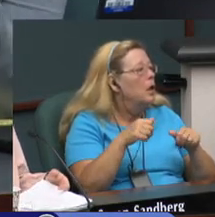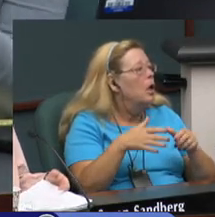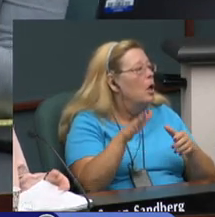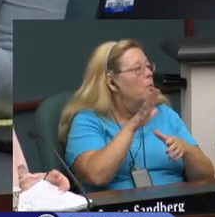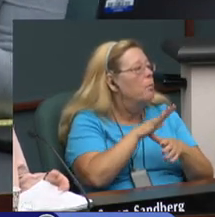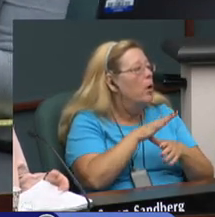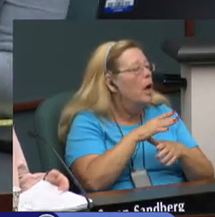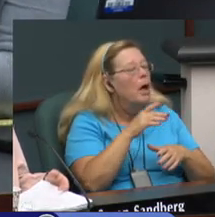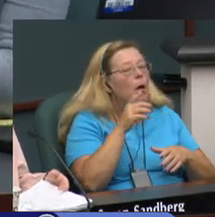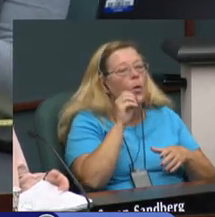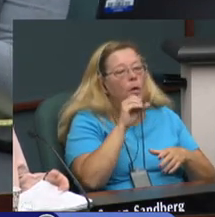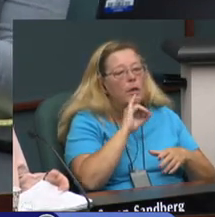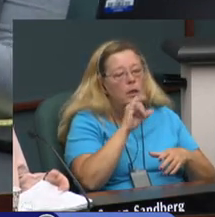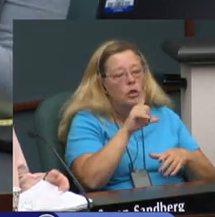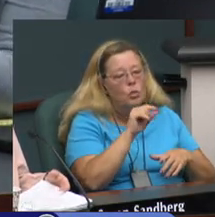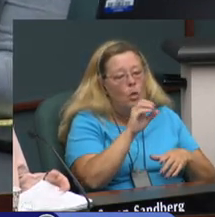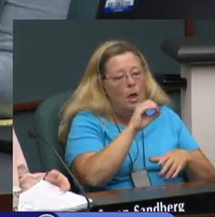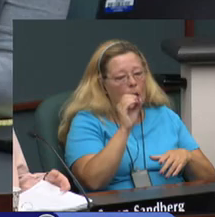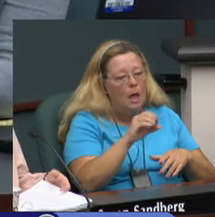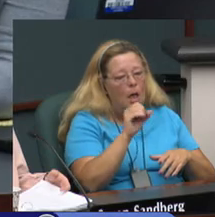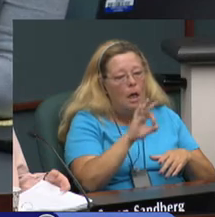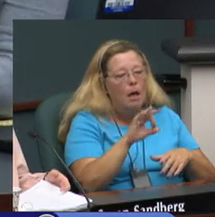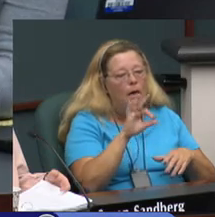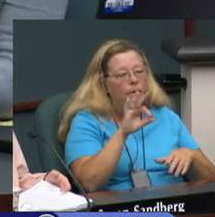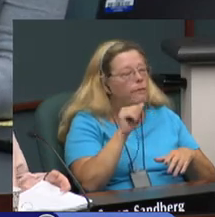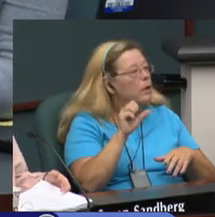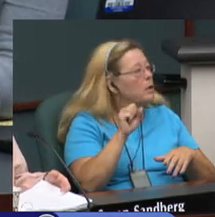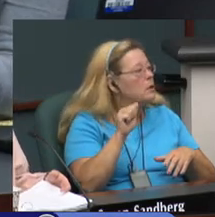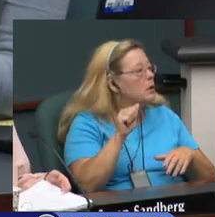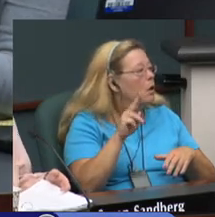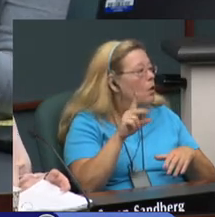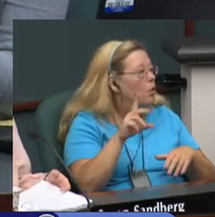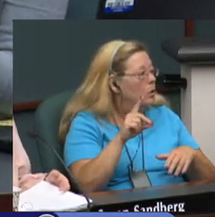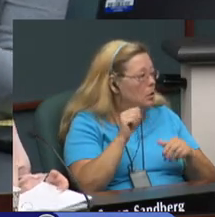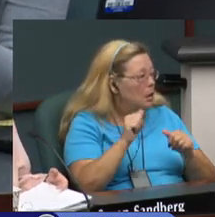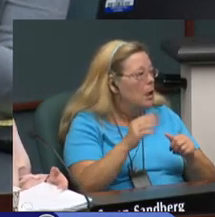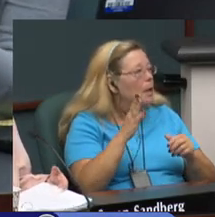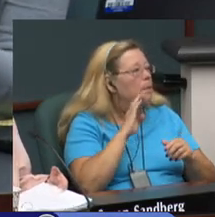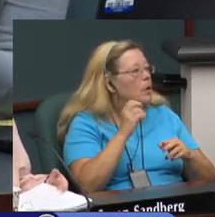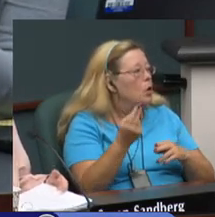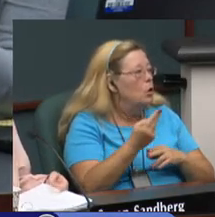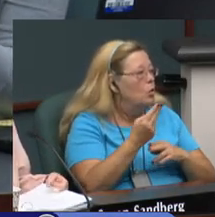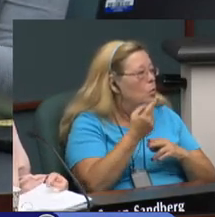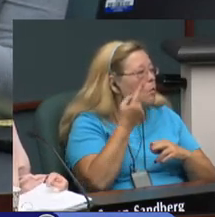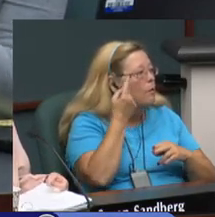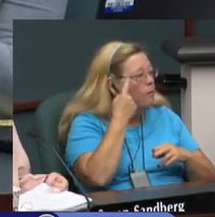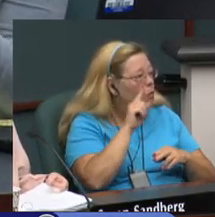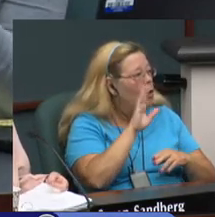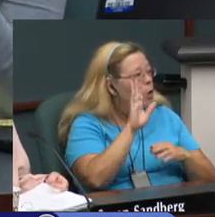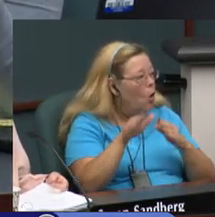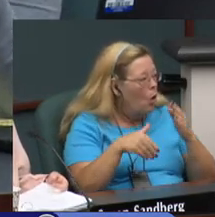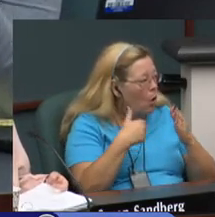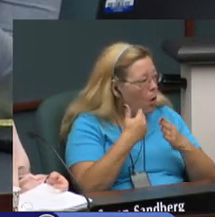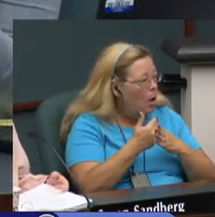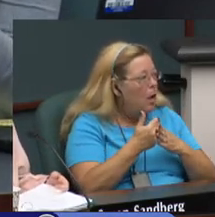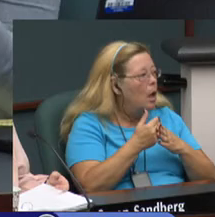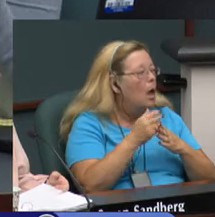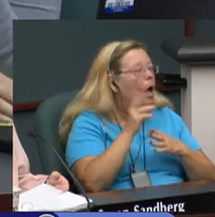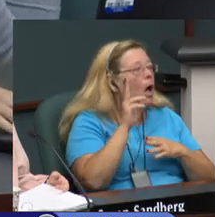be 20% or more of a facade so yes they could be used for the entirety unless